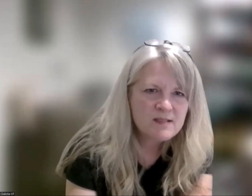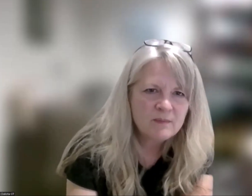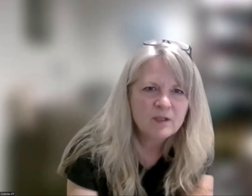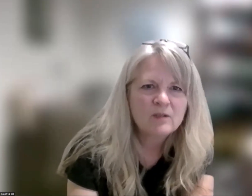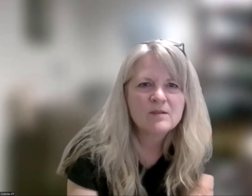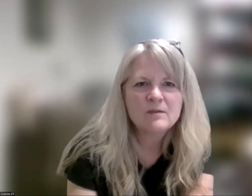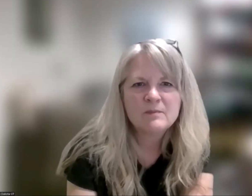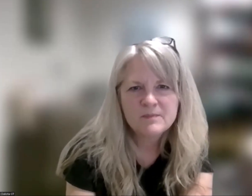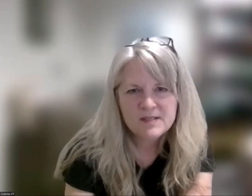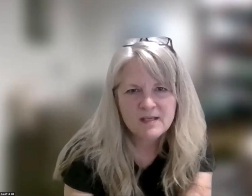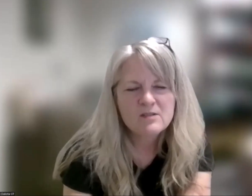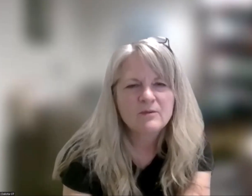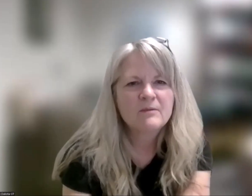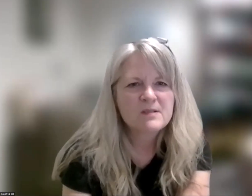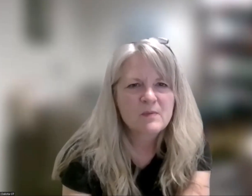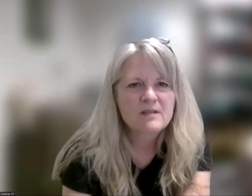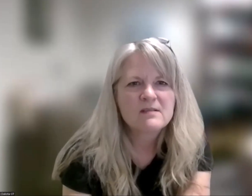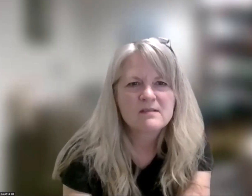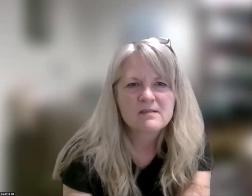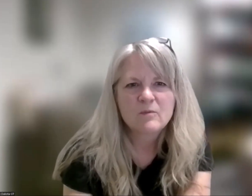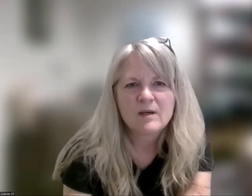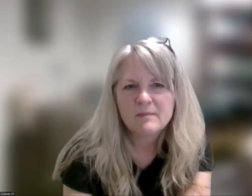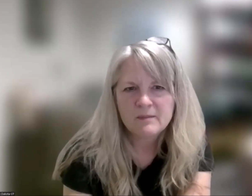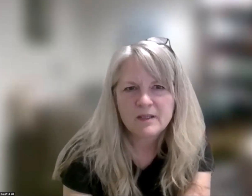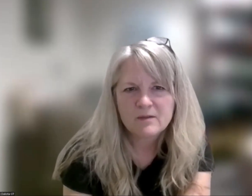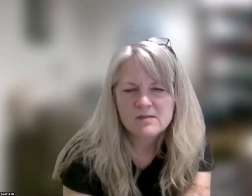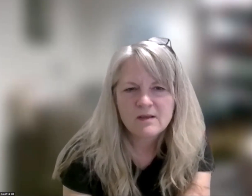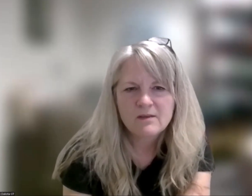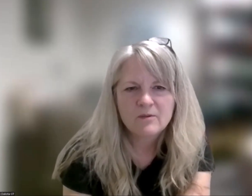what's typical sensory responses and what might be outside the